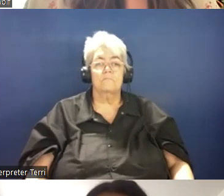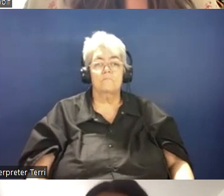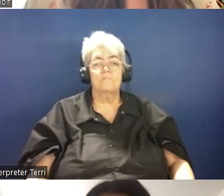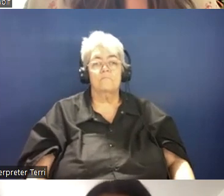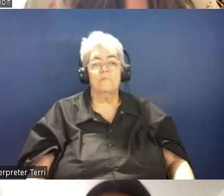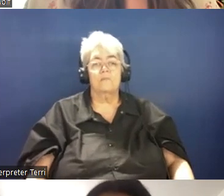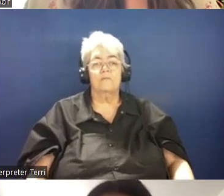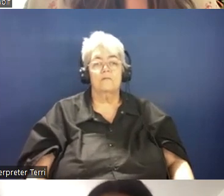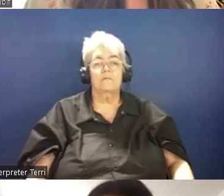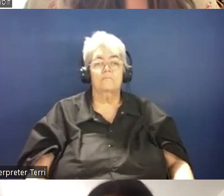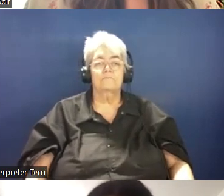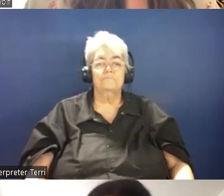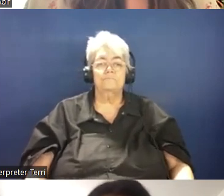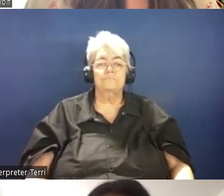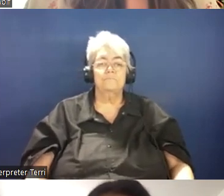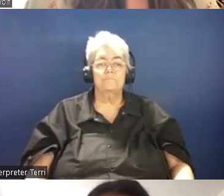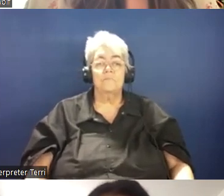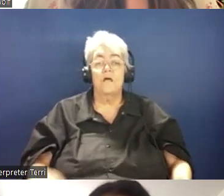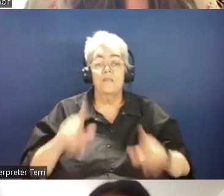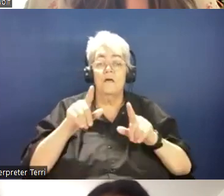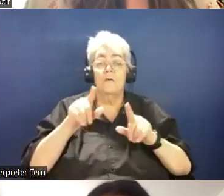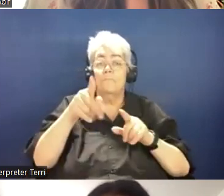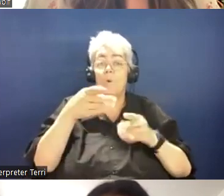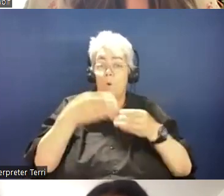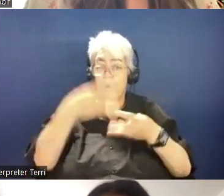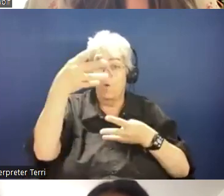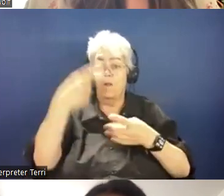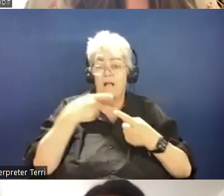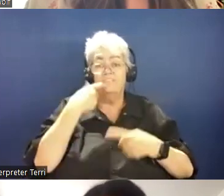There's 3 questions on this poll and your answers are anonymous. (ReJeania)